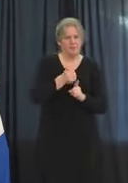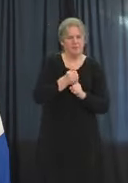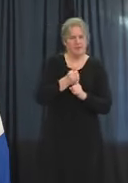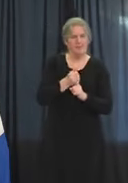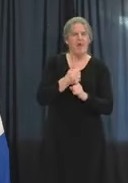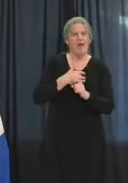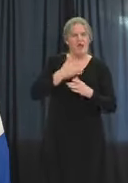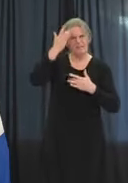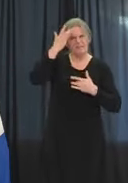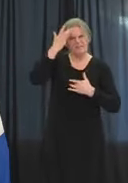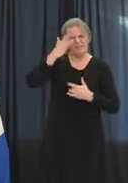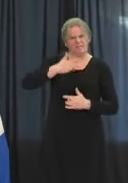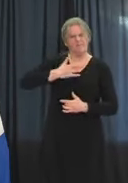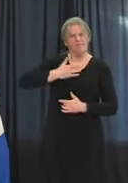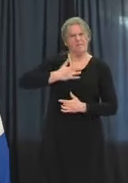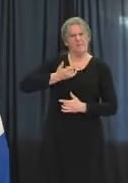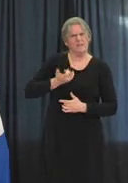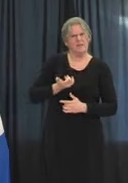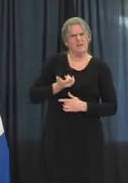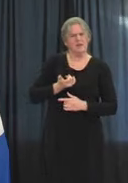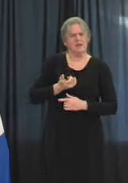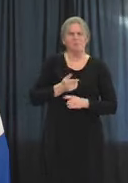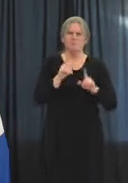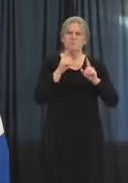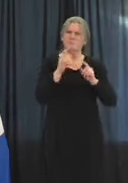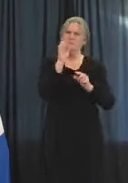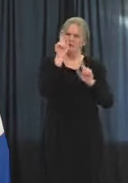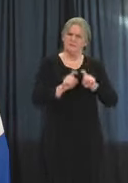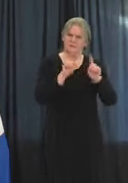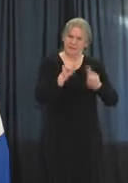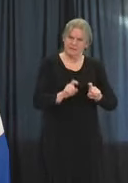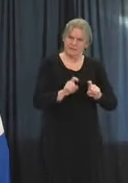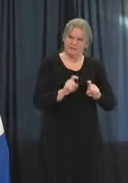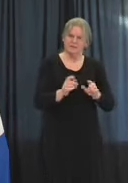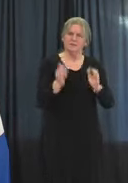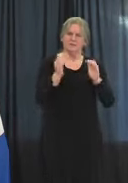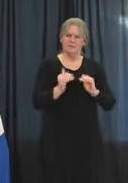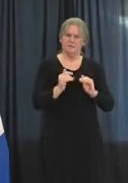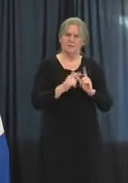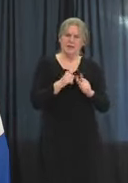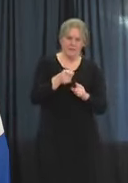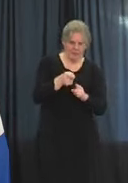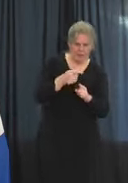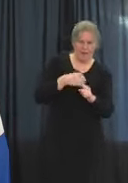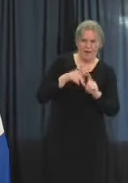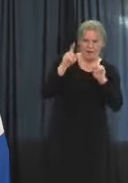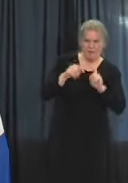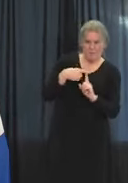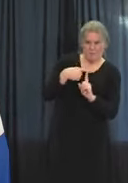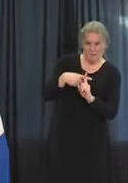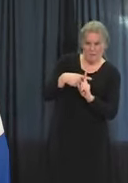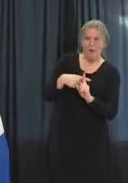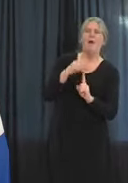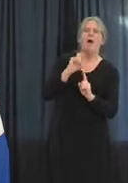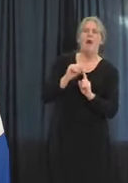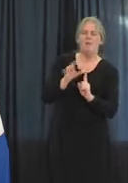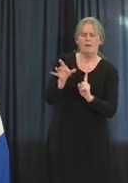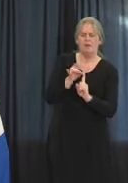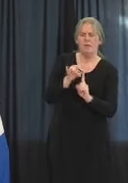tested. Then we trace the contacts of any positive cases resulting from that.